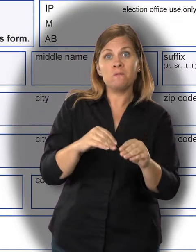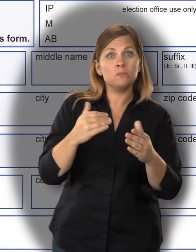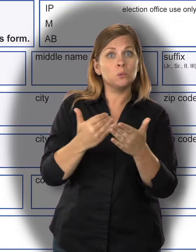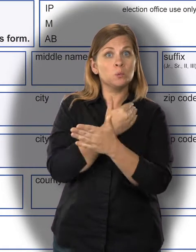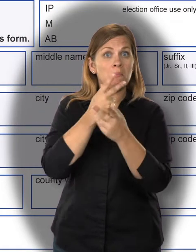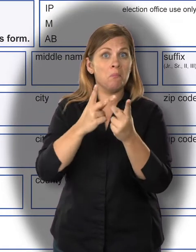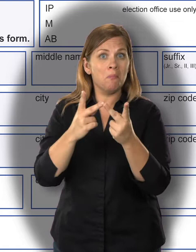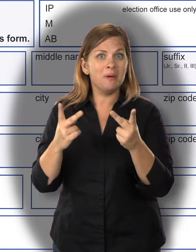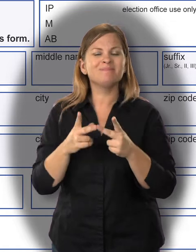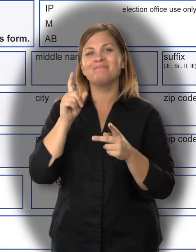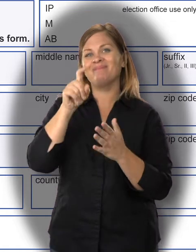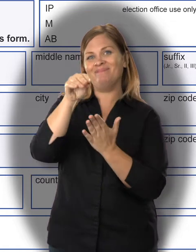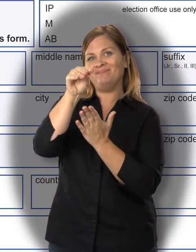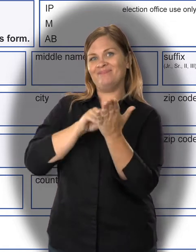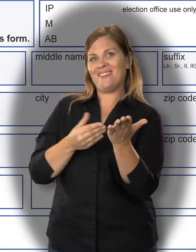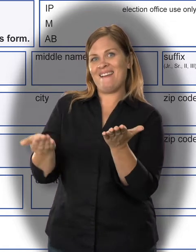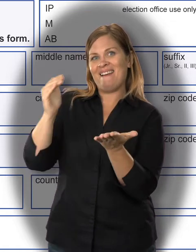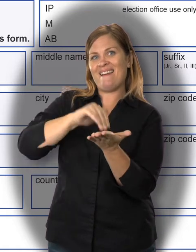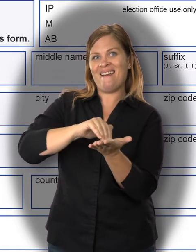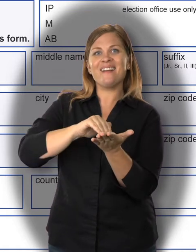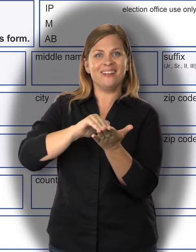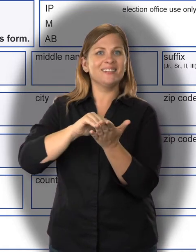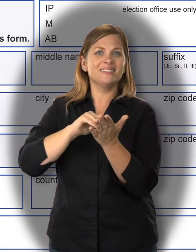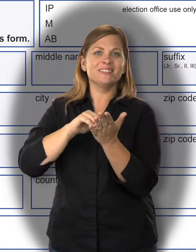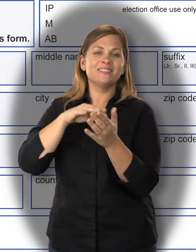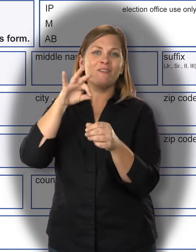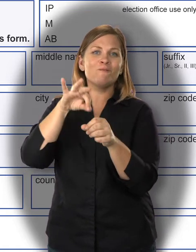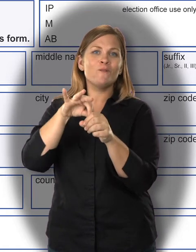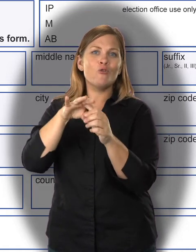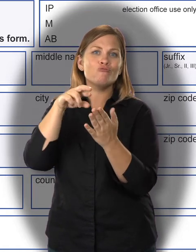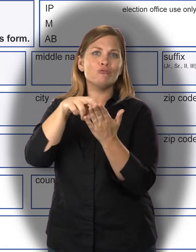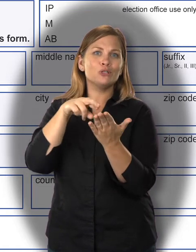since the last time that you voted, you will need to update your registration information